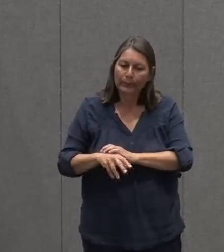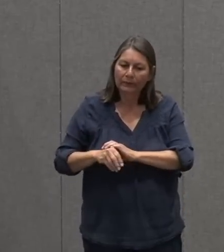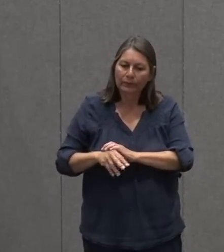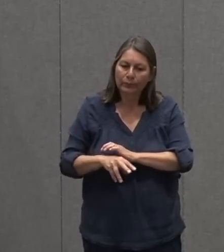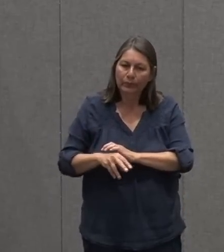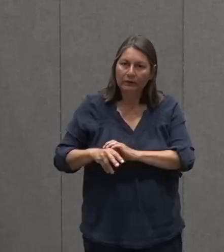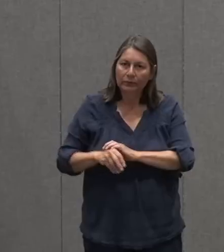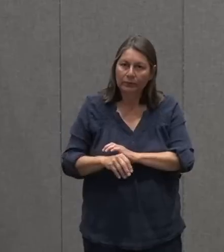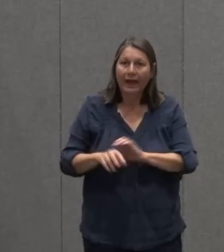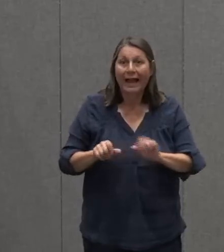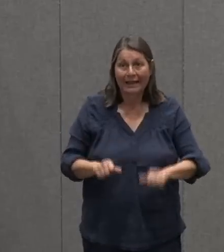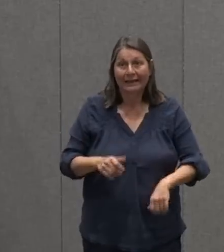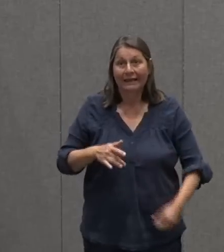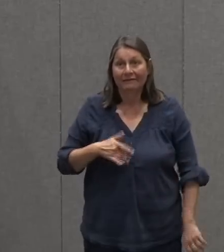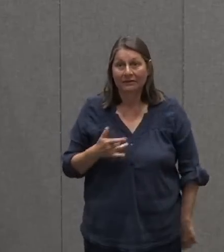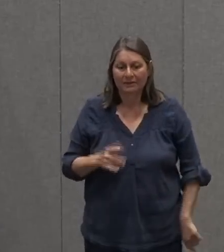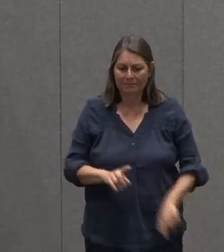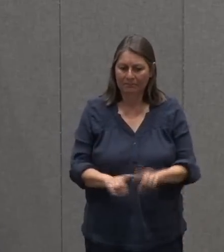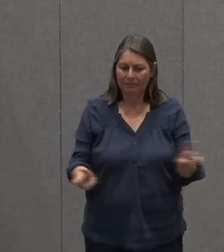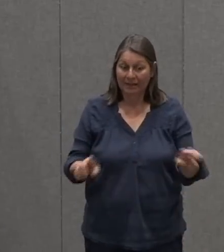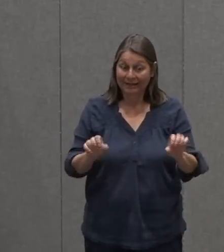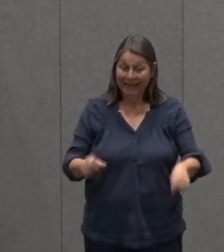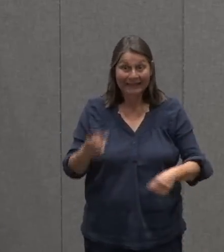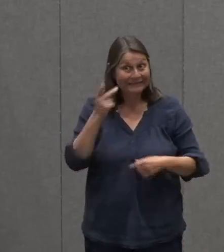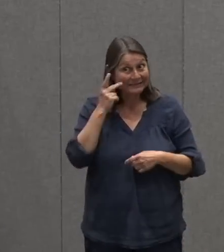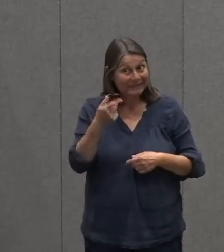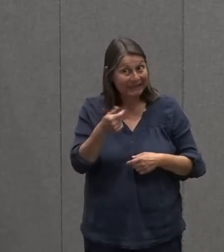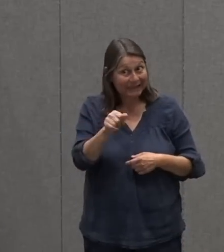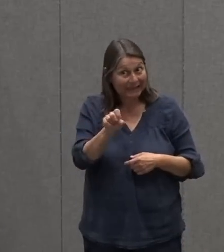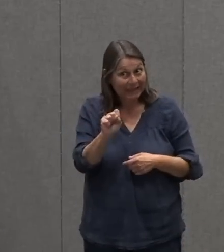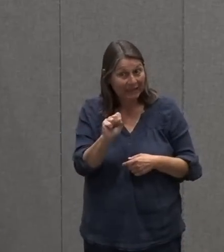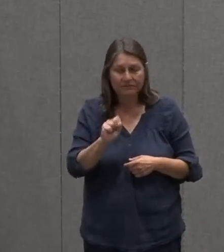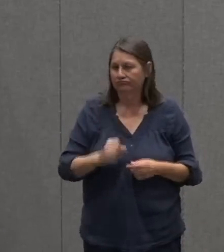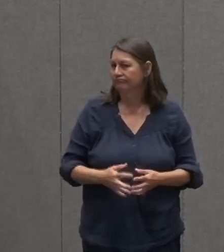But I don't see the gas particles, but they do exist.